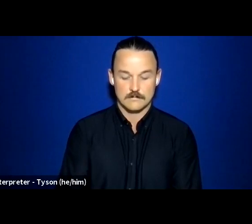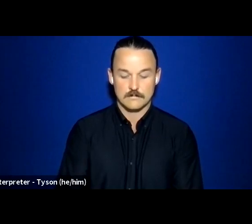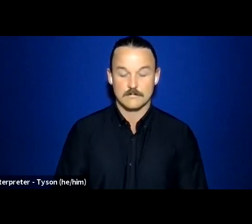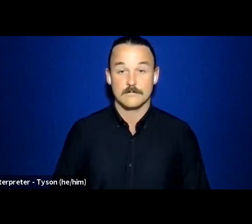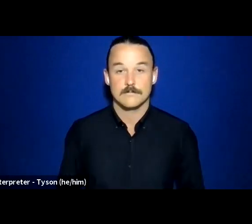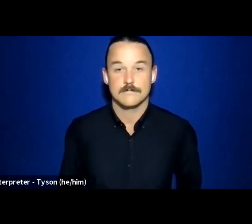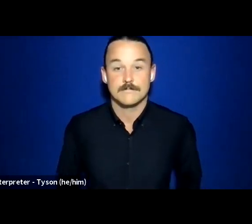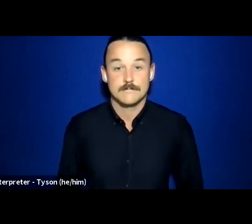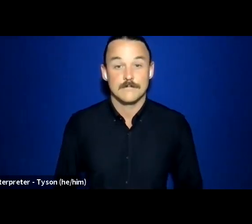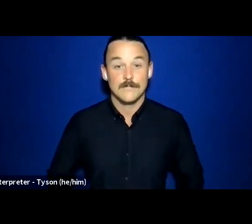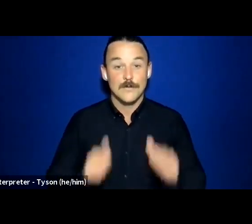Good evening folks.